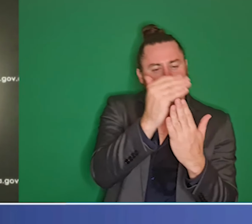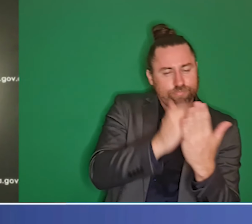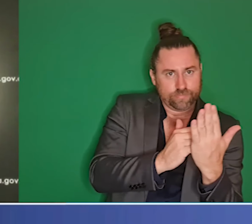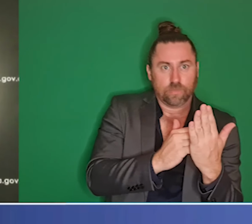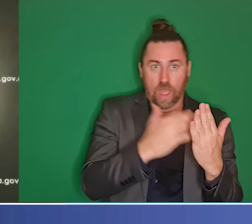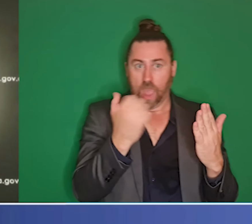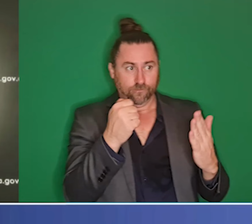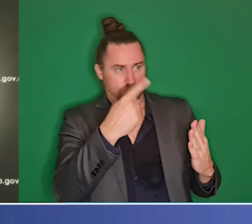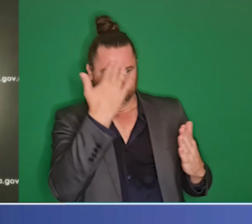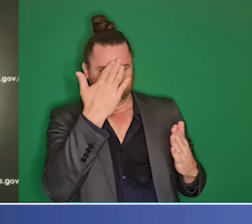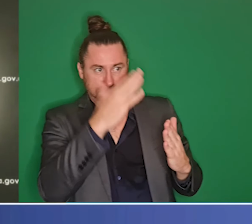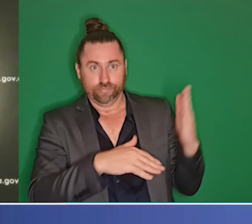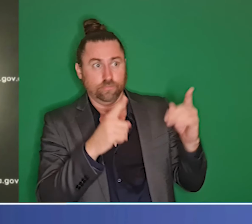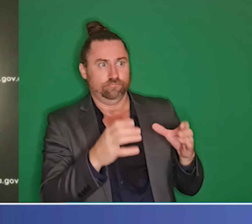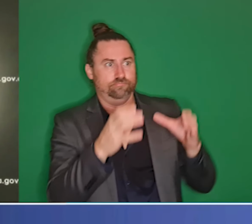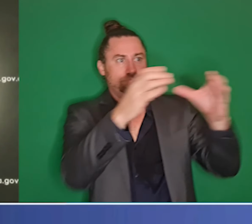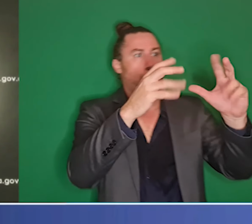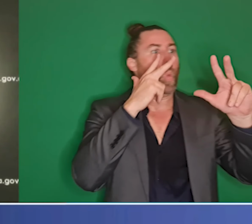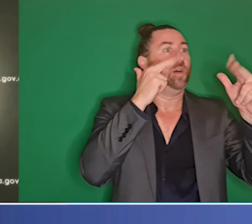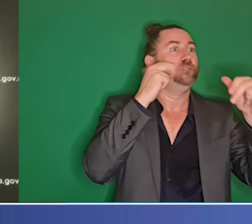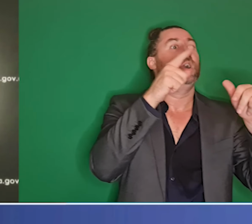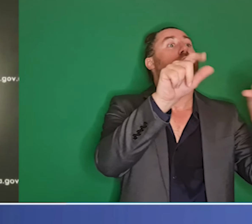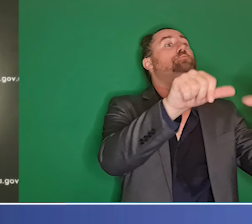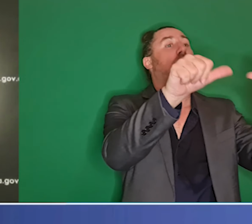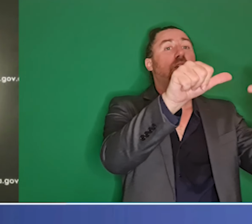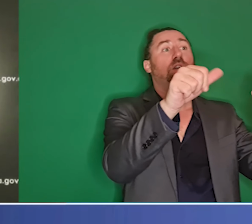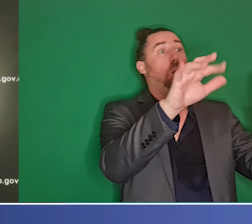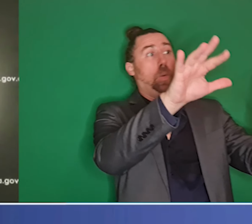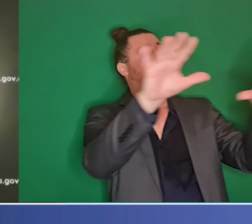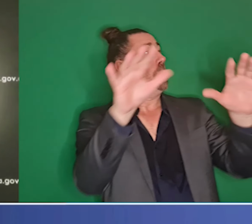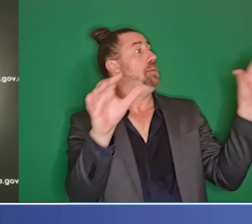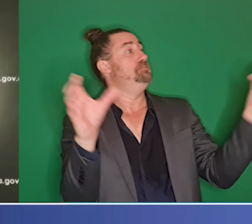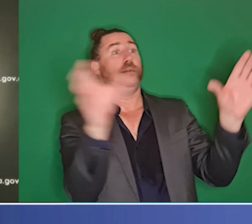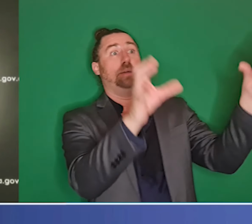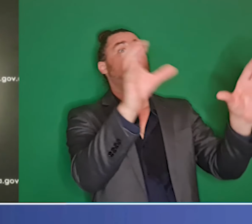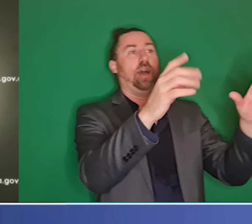They're being made available to assist with the actual duties